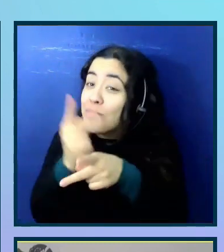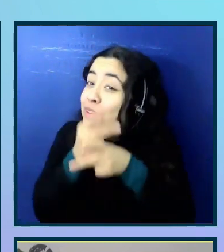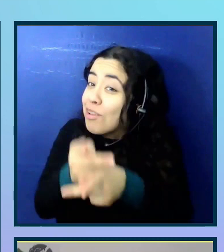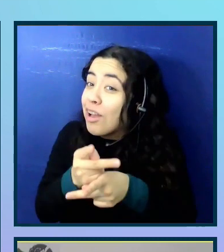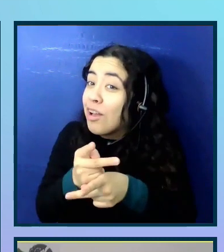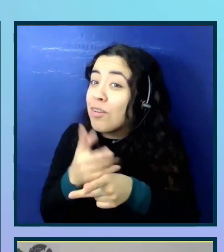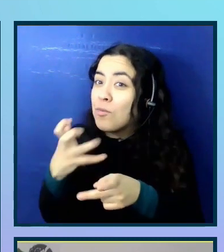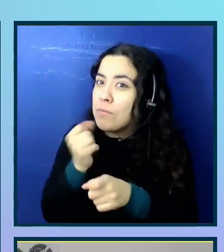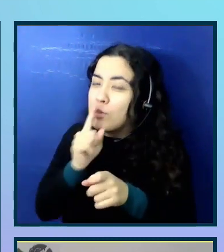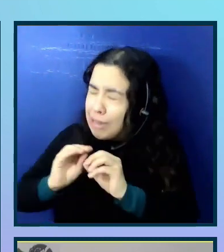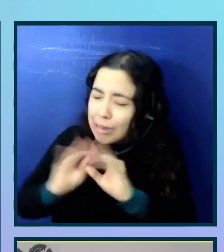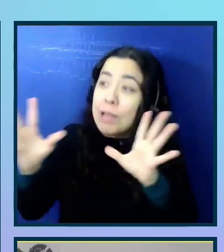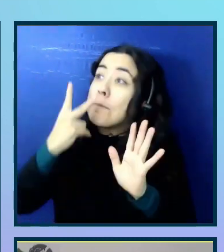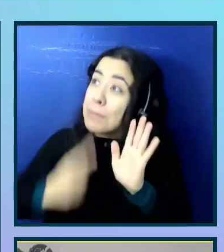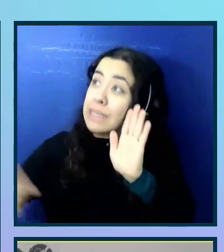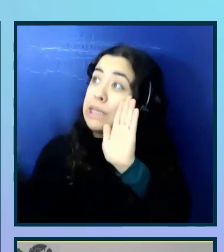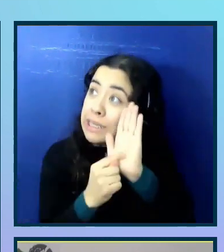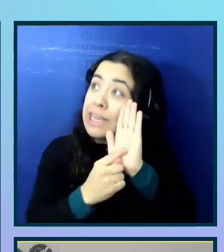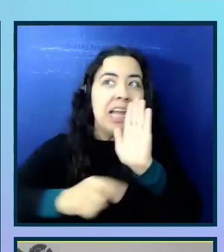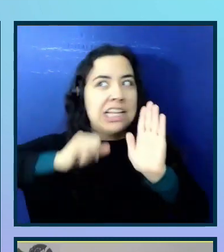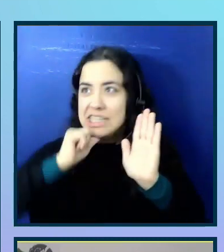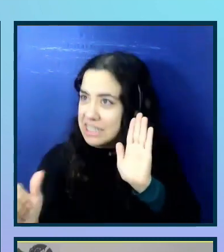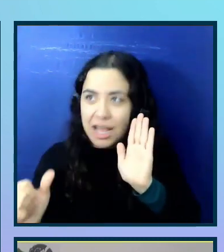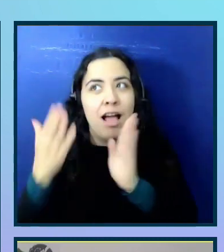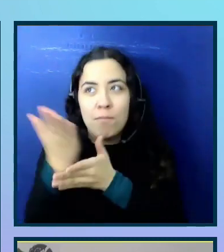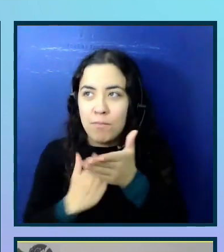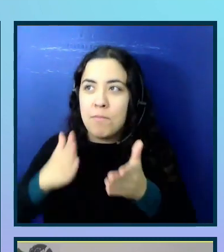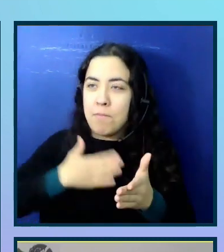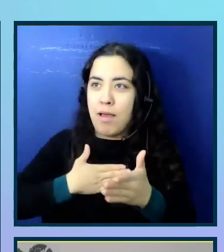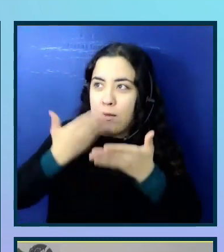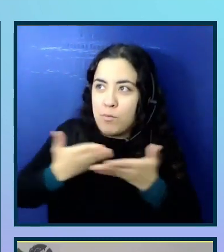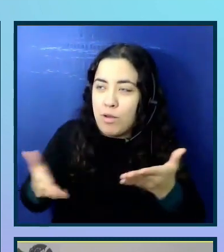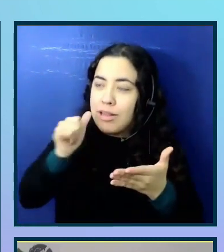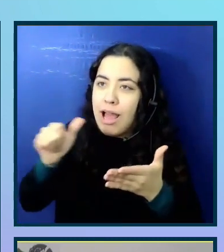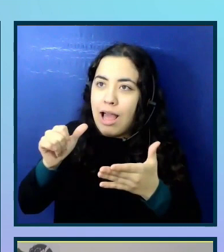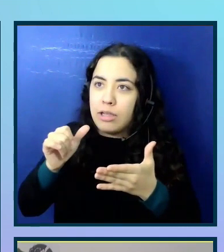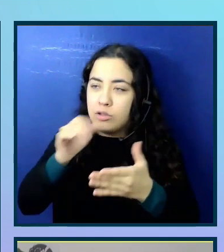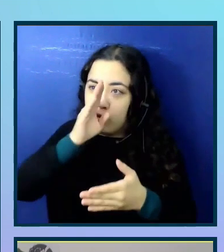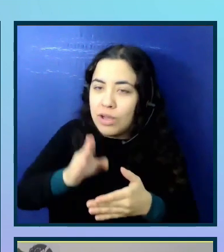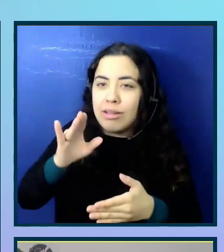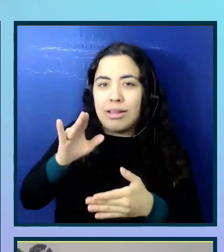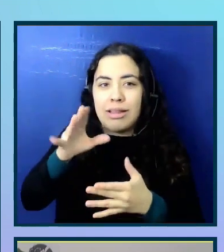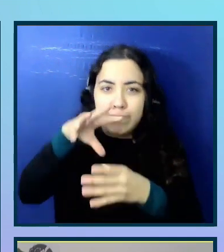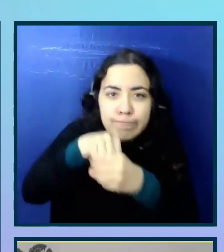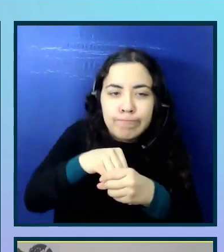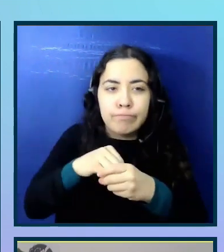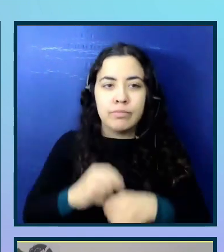that the pink staff is not to be integrated directly. So while researching for this stock,